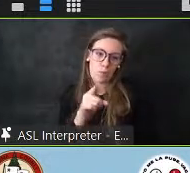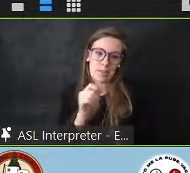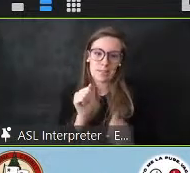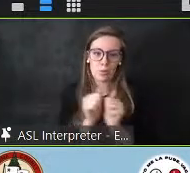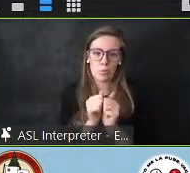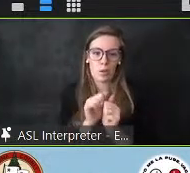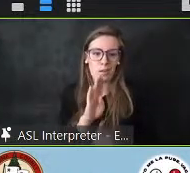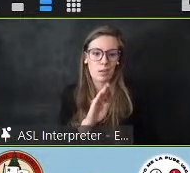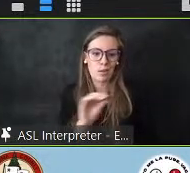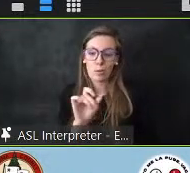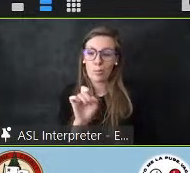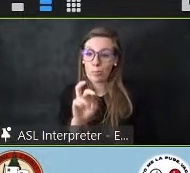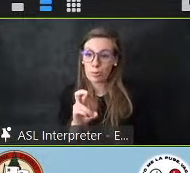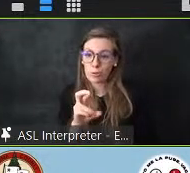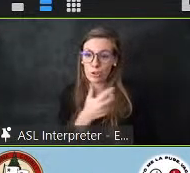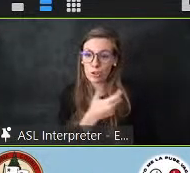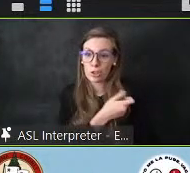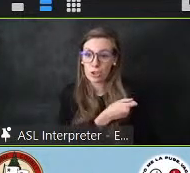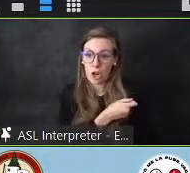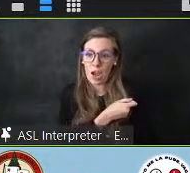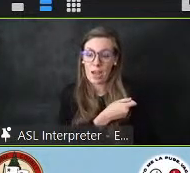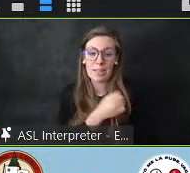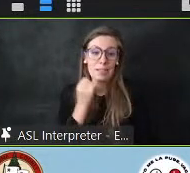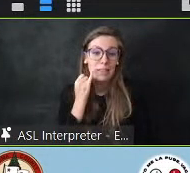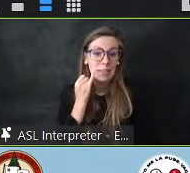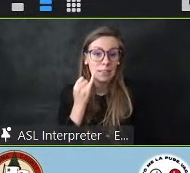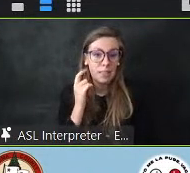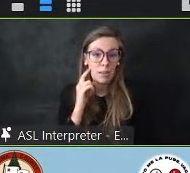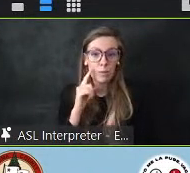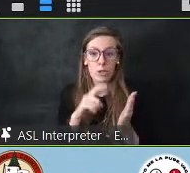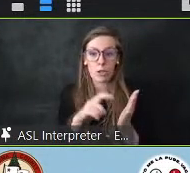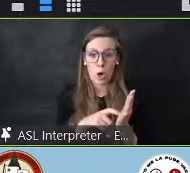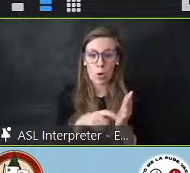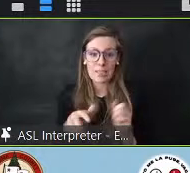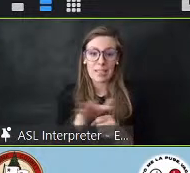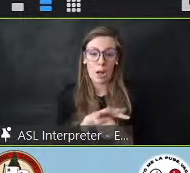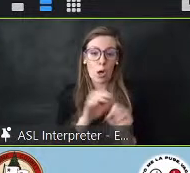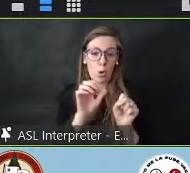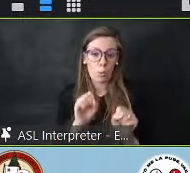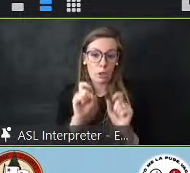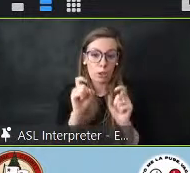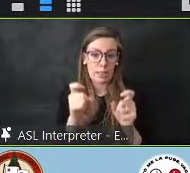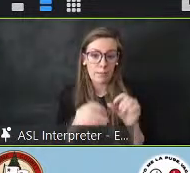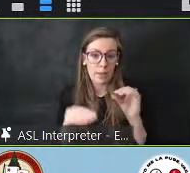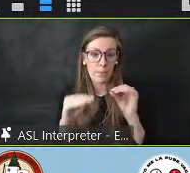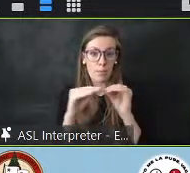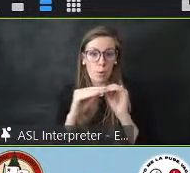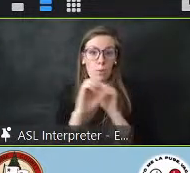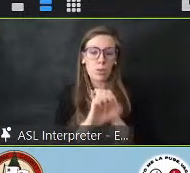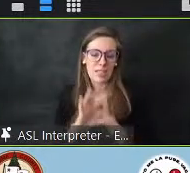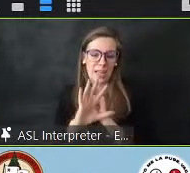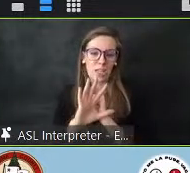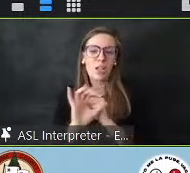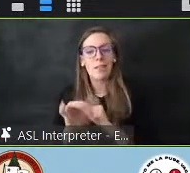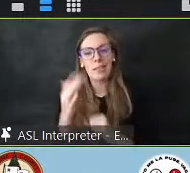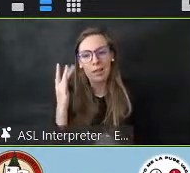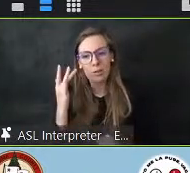So if we see an area where they could be more protected, this is why we are